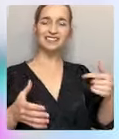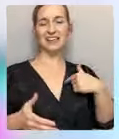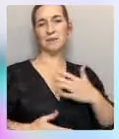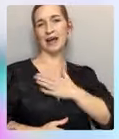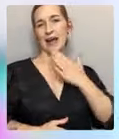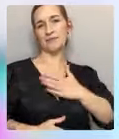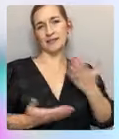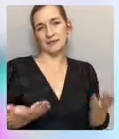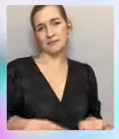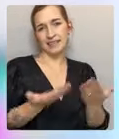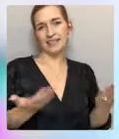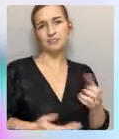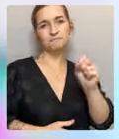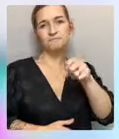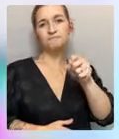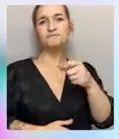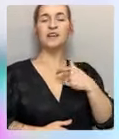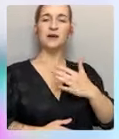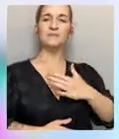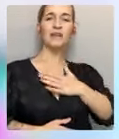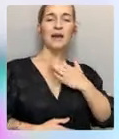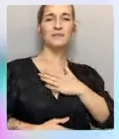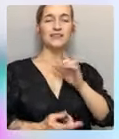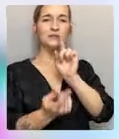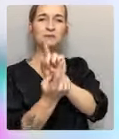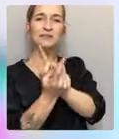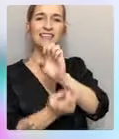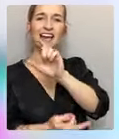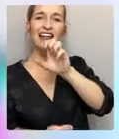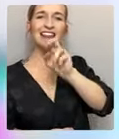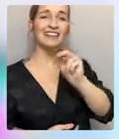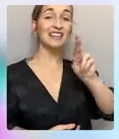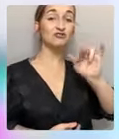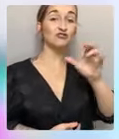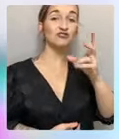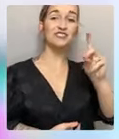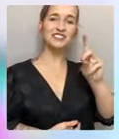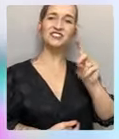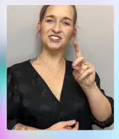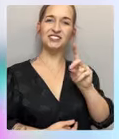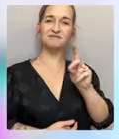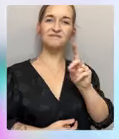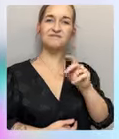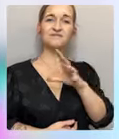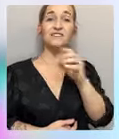I'm very happy to be here and very glad to meet Ellen and Richard,